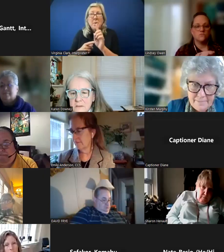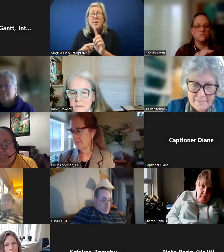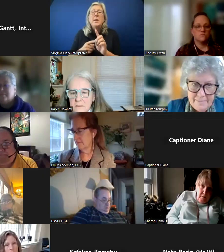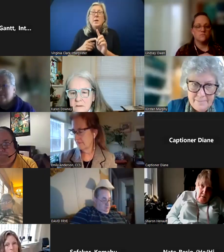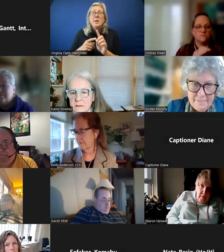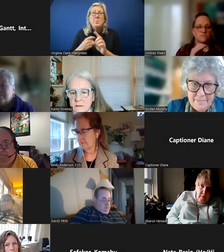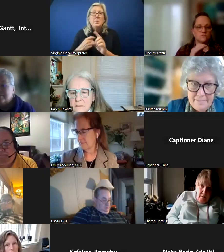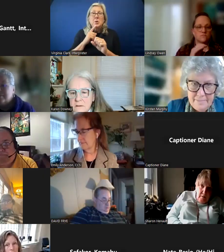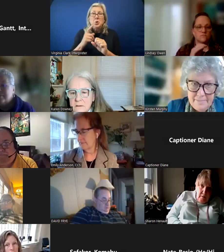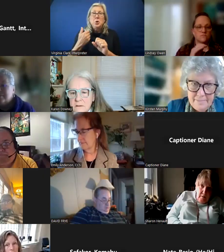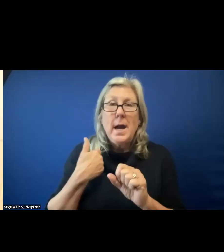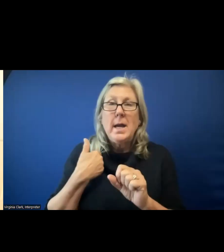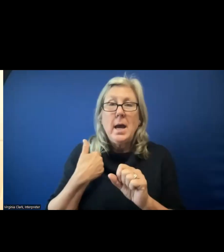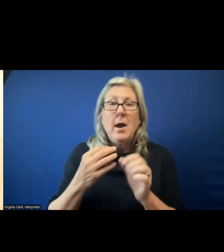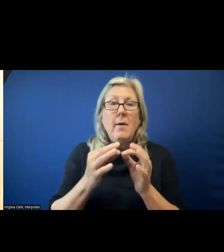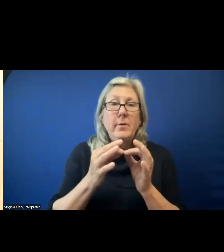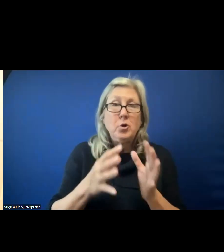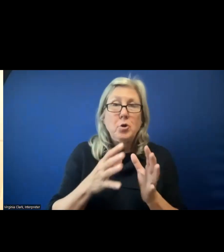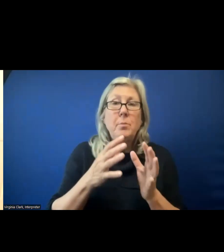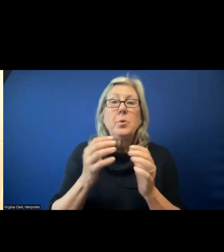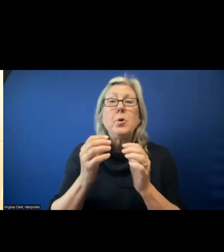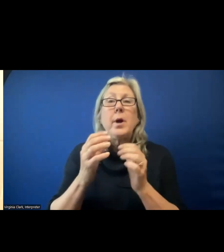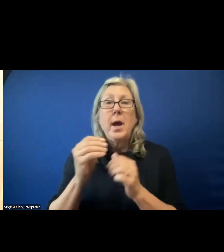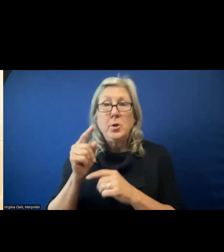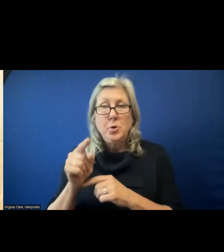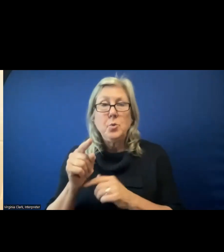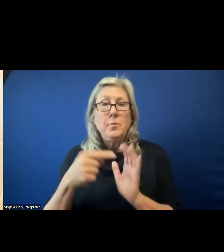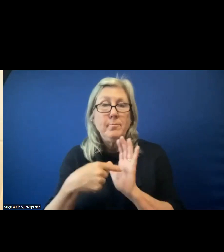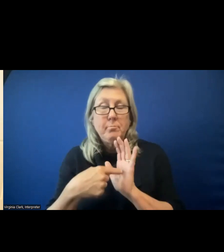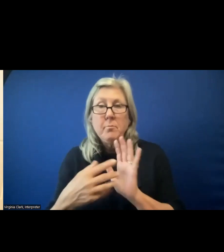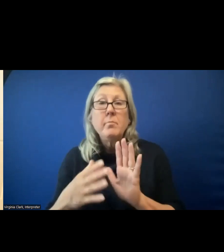sure I have the interpreter and you. Yep. Go ahead.